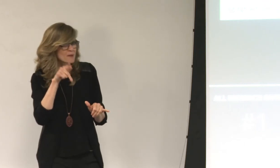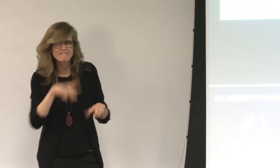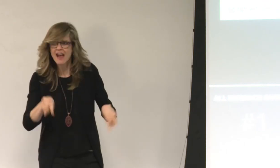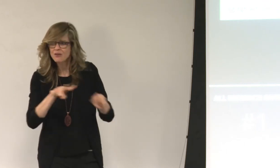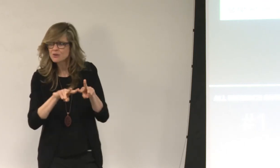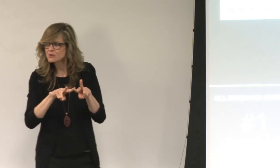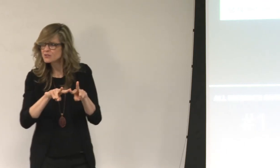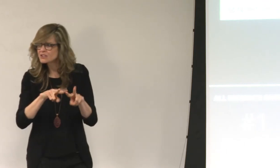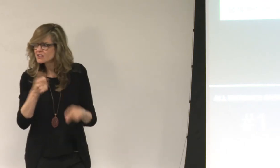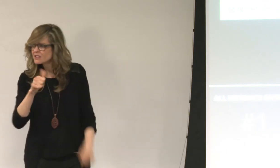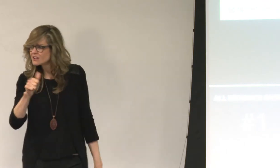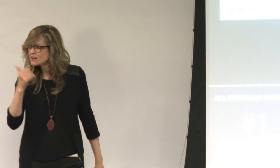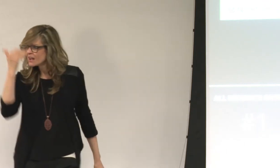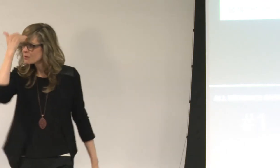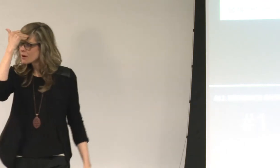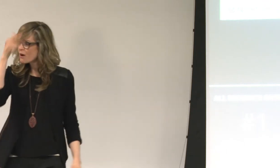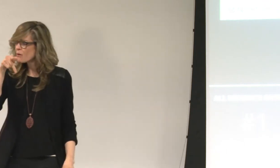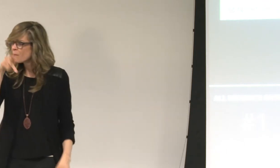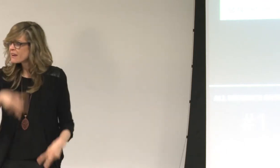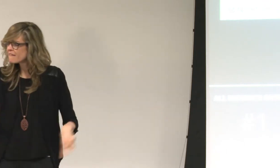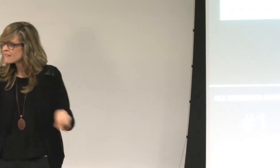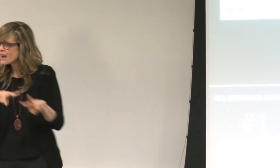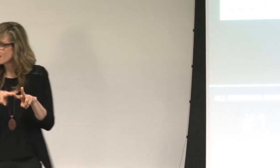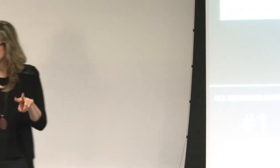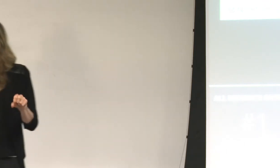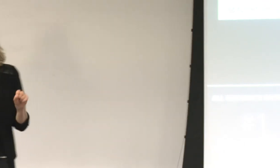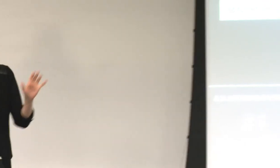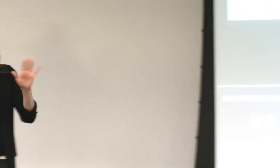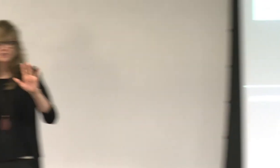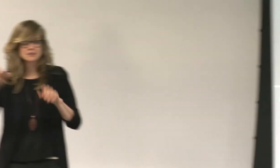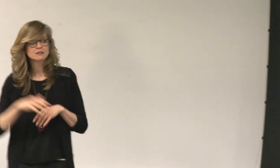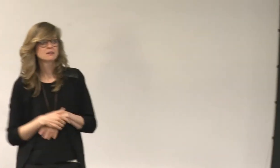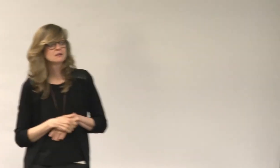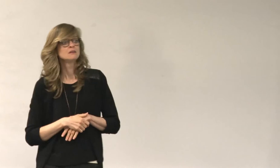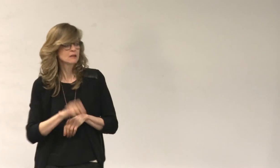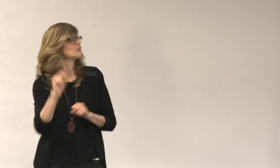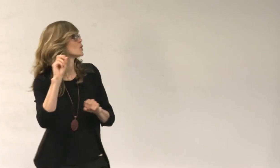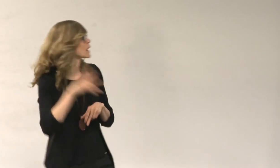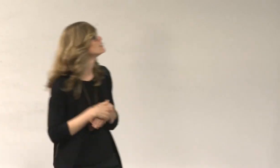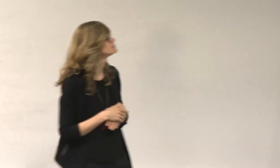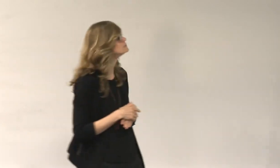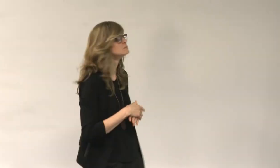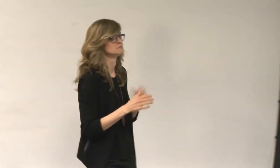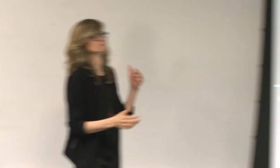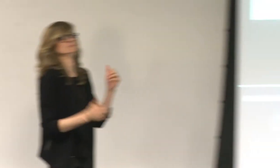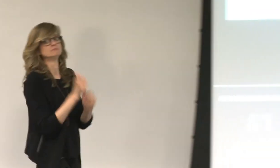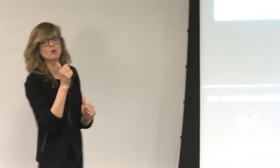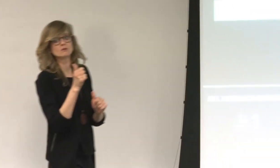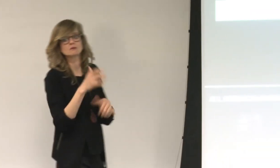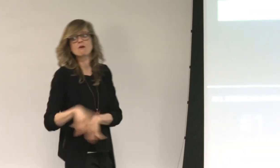ARE YOU AWARE OF P-VALUE? ANYONE? SOME OF YOU? OK. OH, WELL.